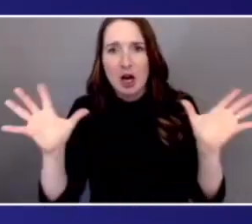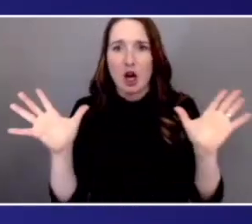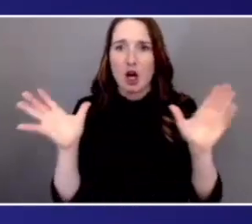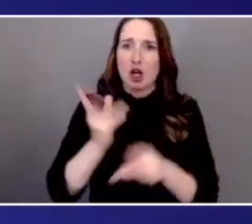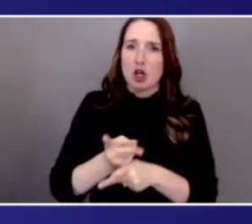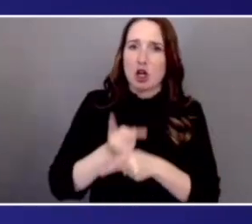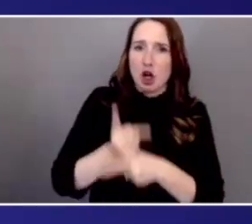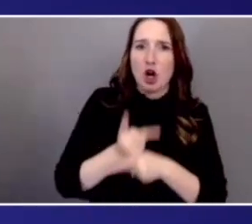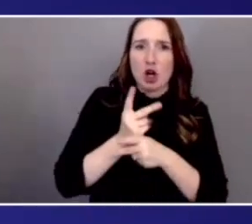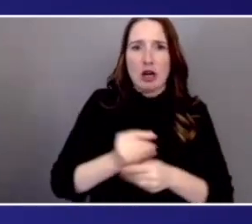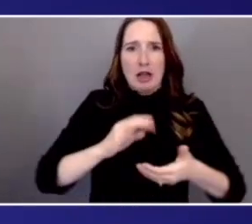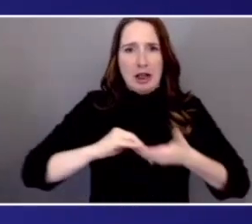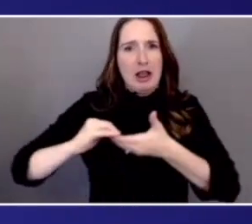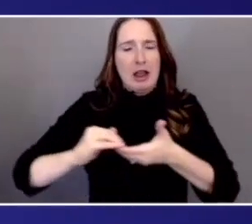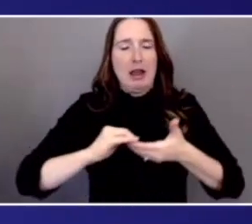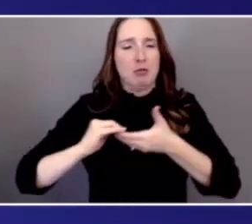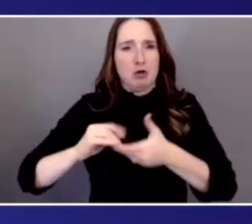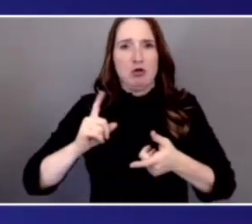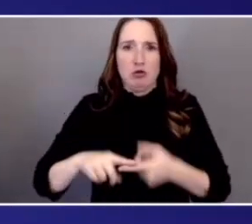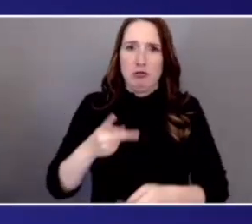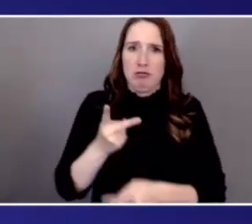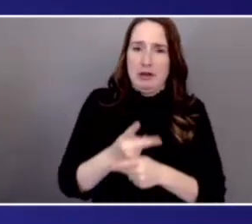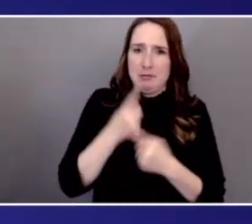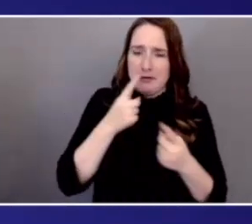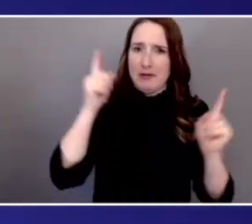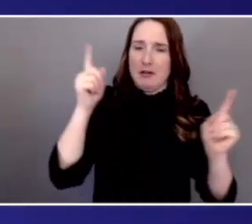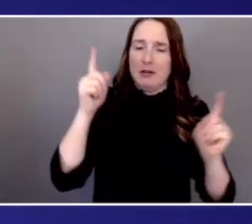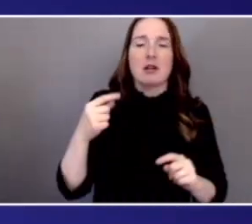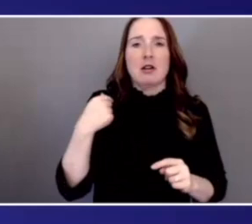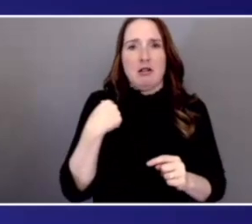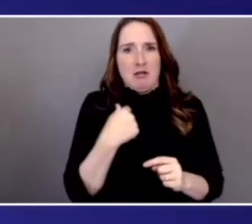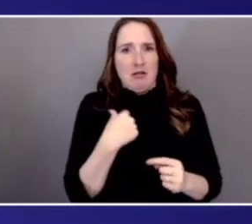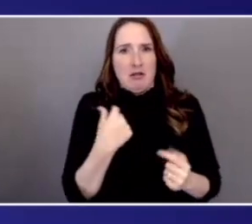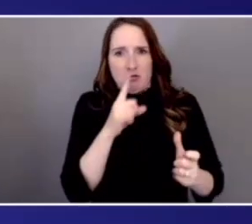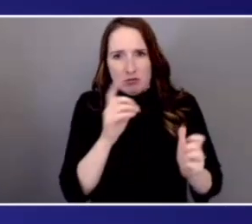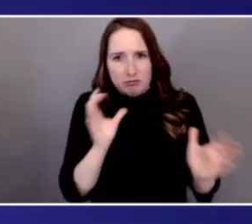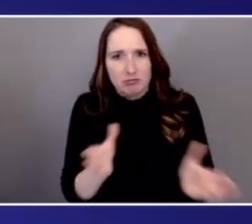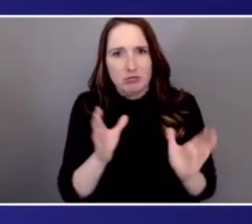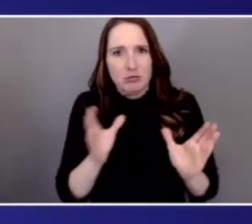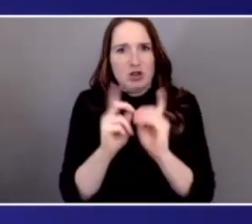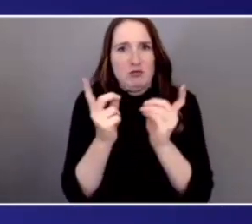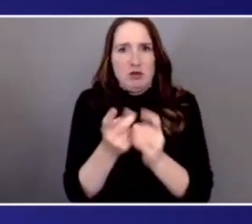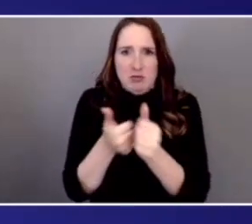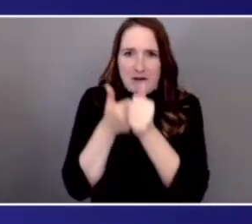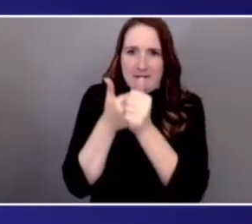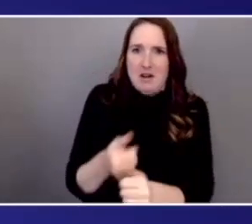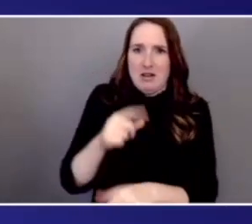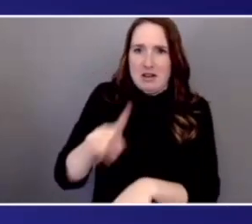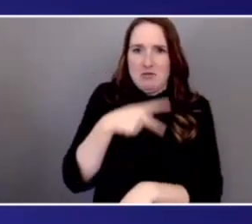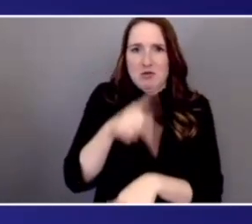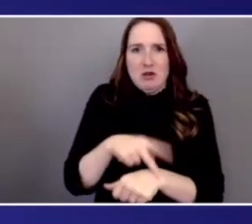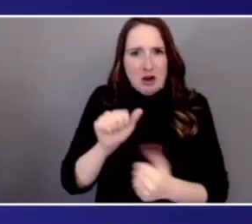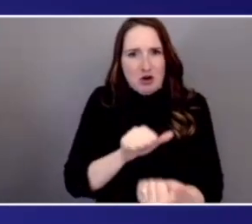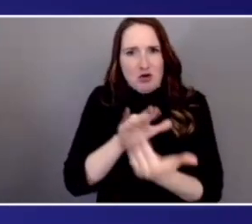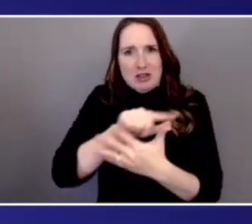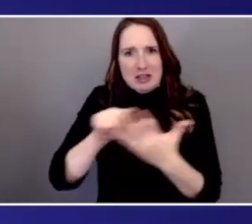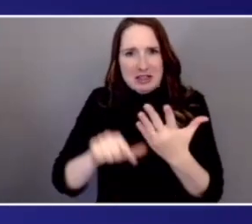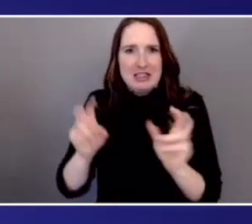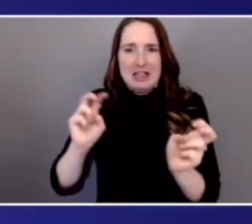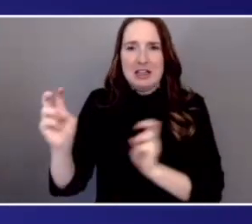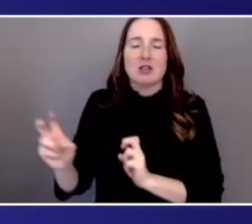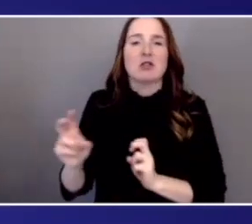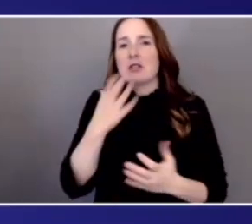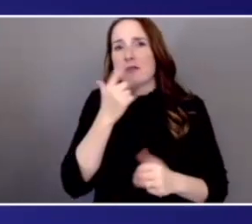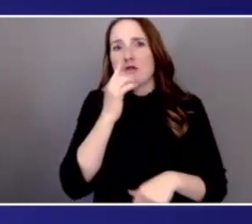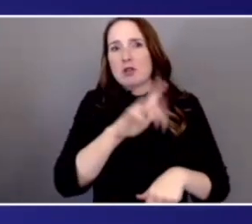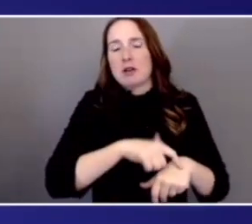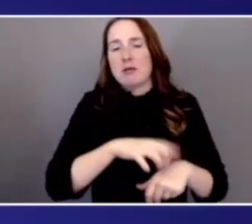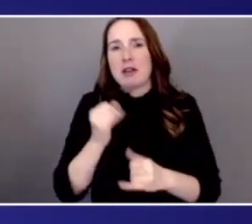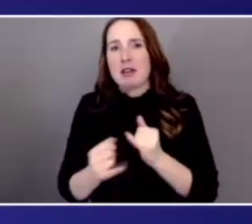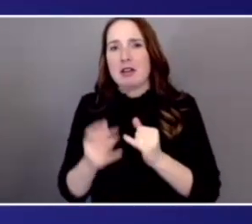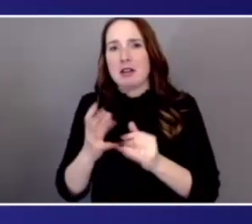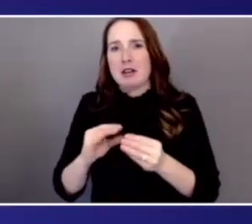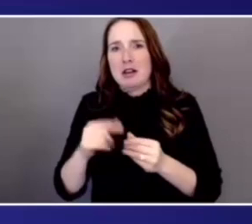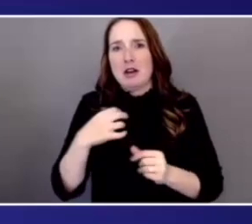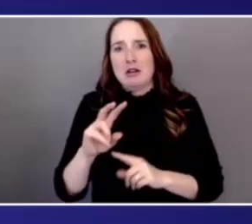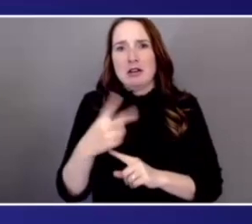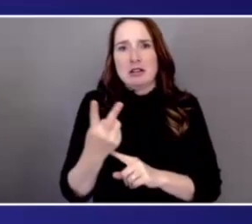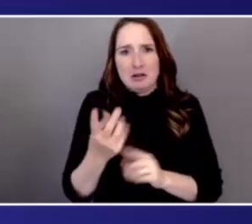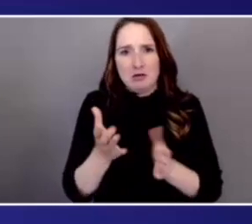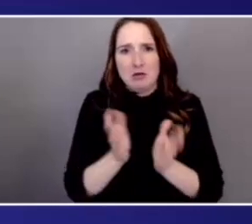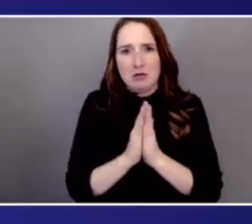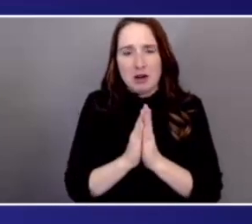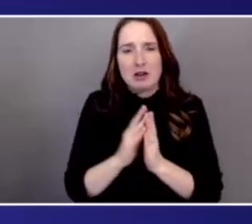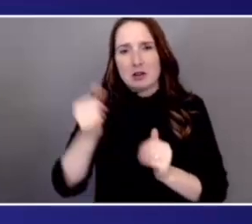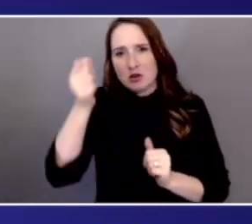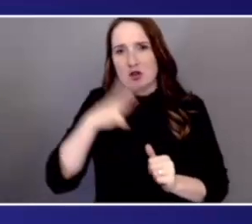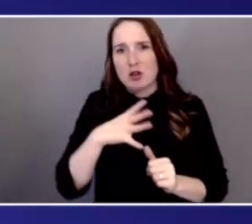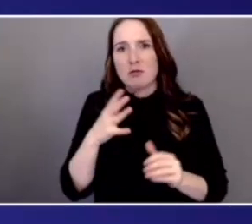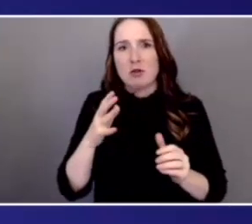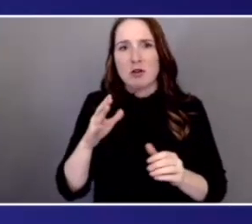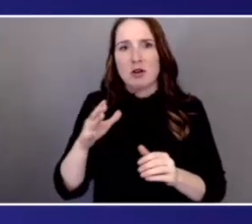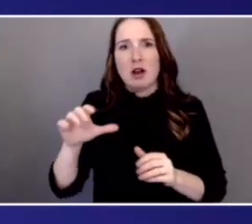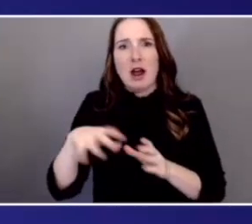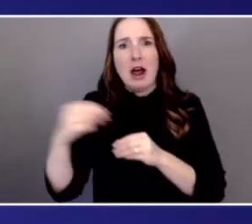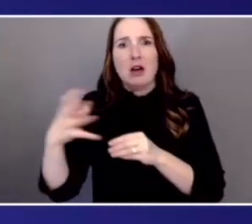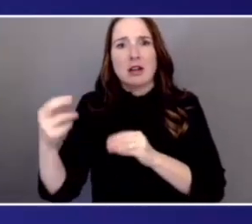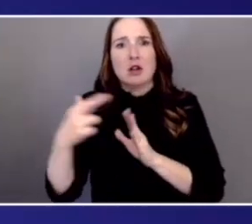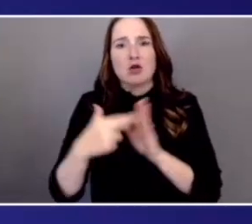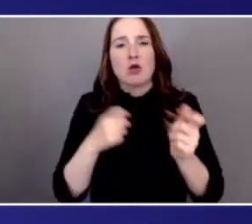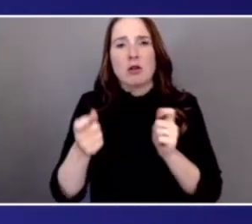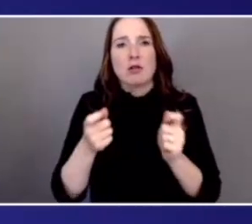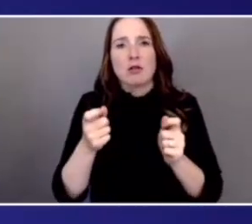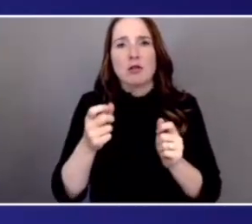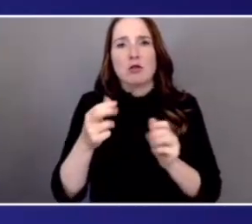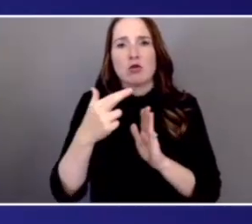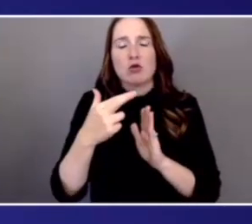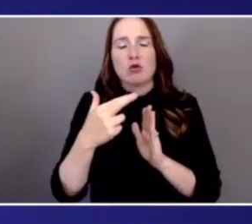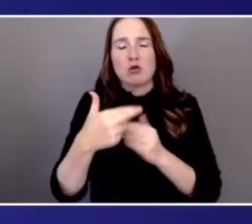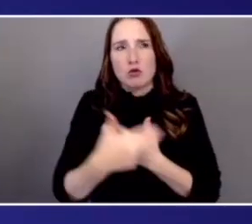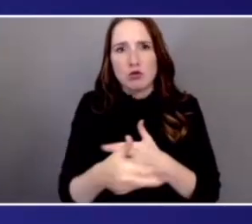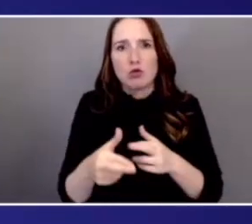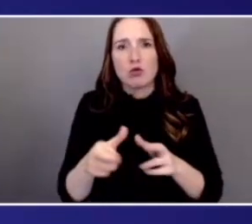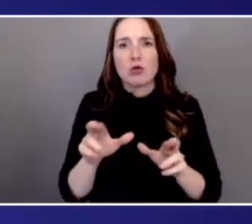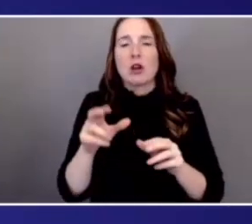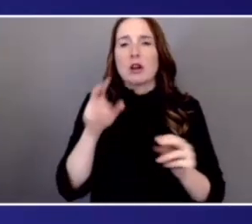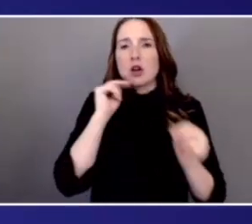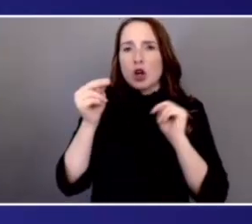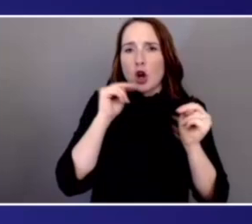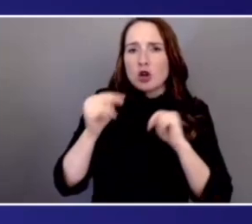I encourage the department to uphold these principles and address these critical issues. Thank you for your time. And one last note, I would second the request of the gentleman earlier outside the negotiated rule making process for some clarity on the timelines for the Stop Campus H.